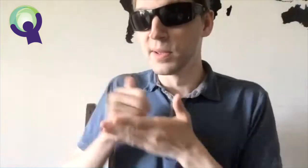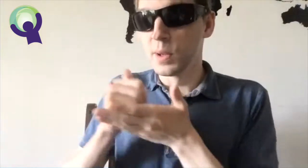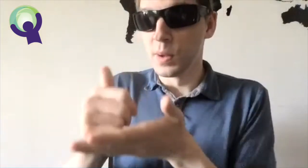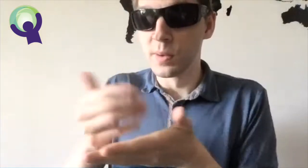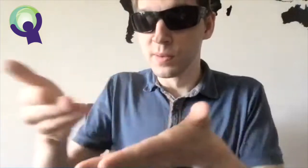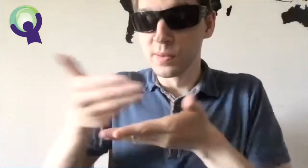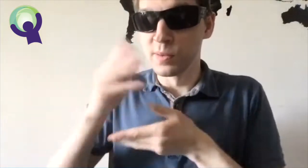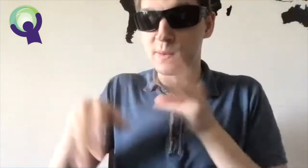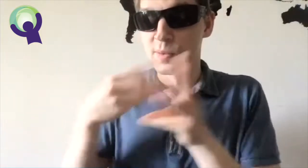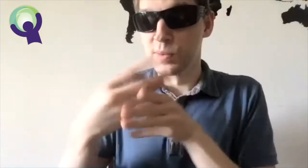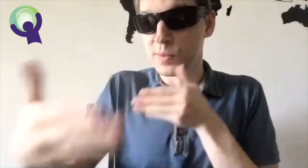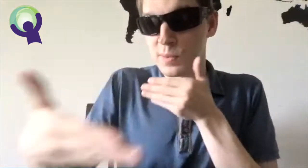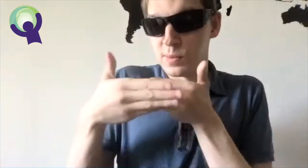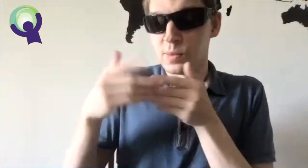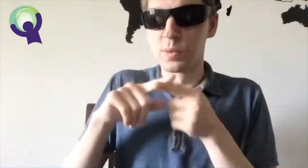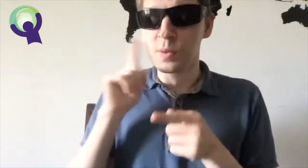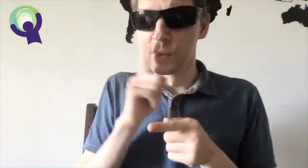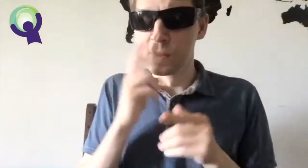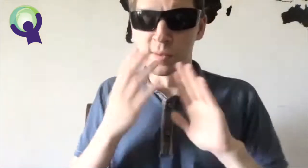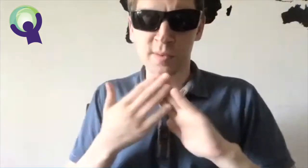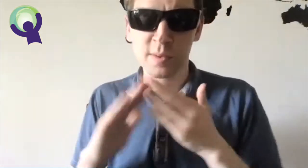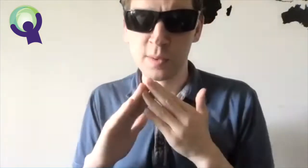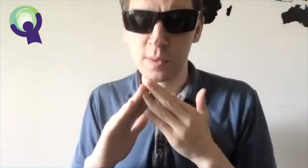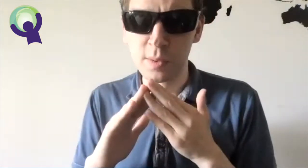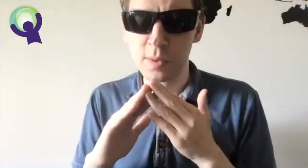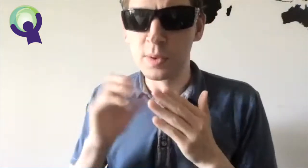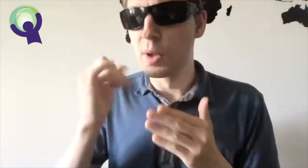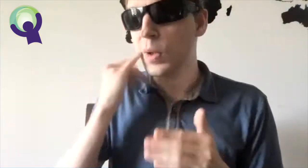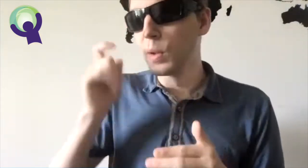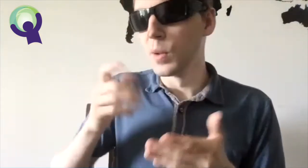And different approaches for us to do just that. We've created an app.